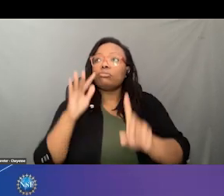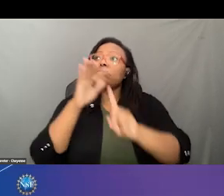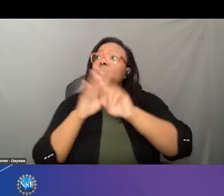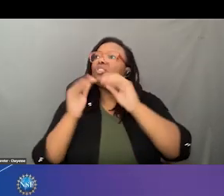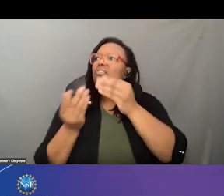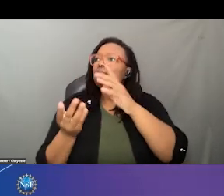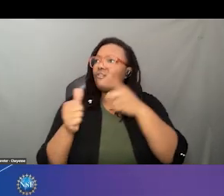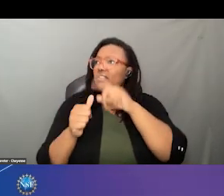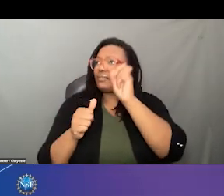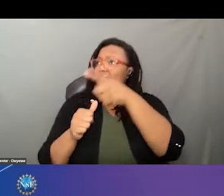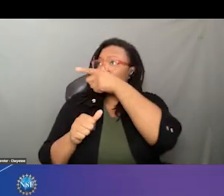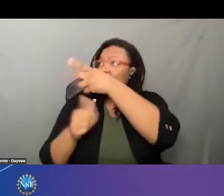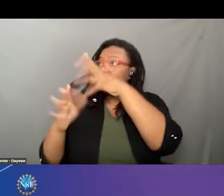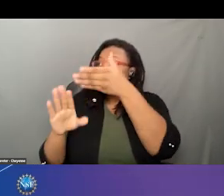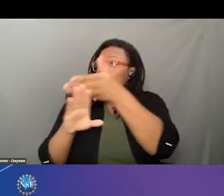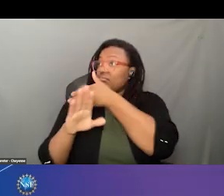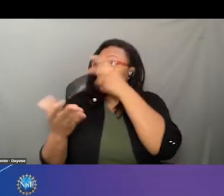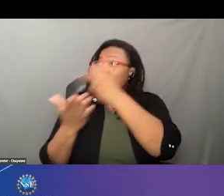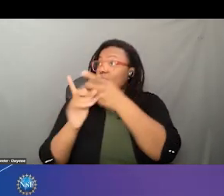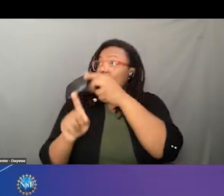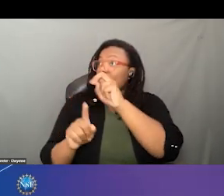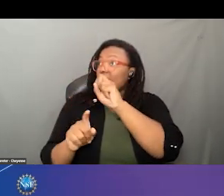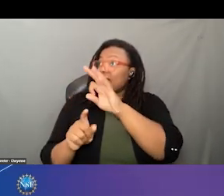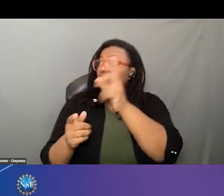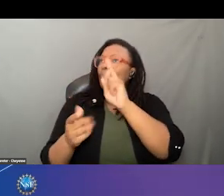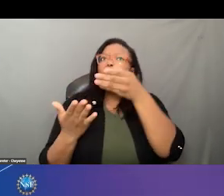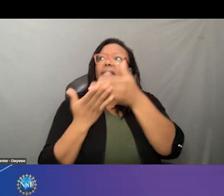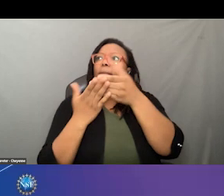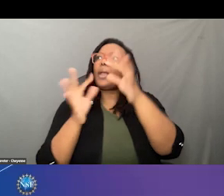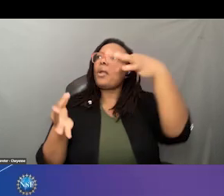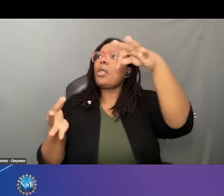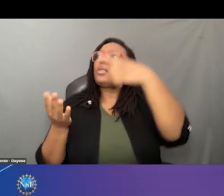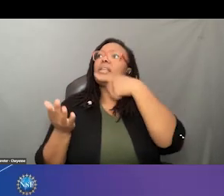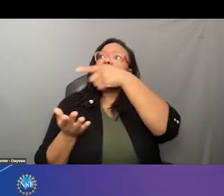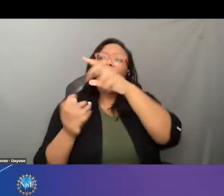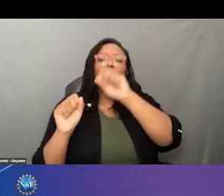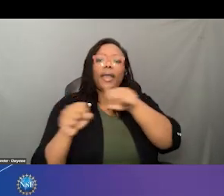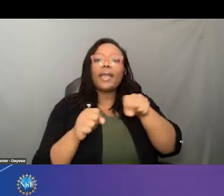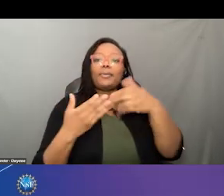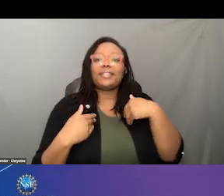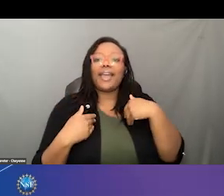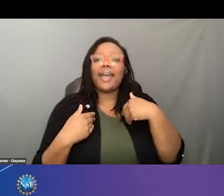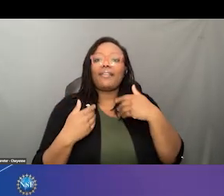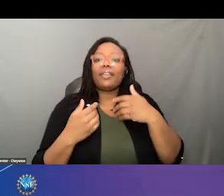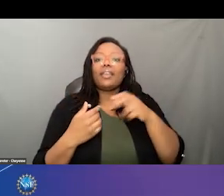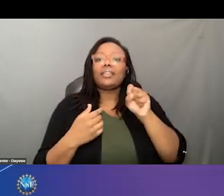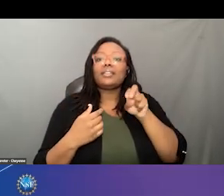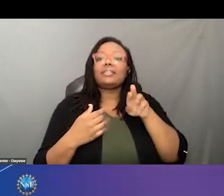to ask you is if you have prior approval from NSF. Where is that paper that says that you were allowed to have this sub-recipient,